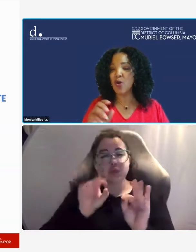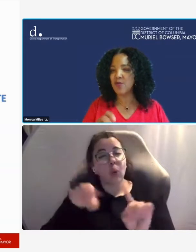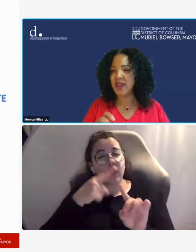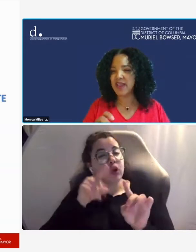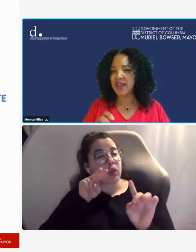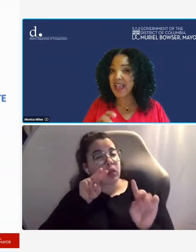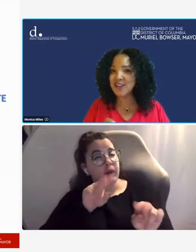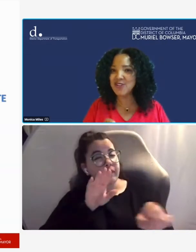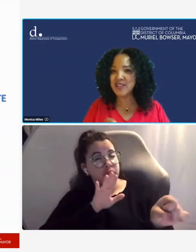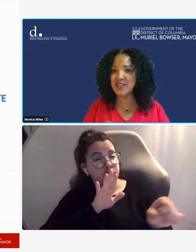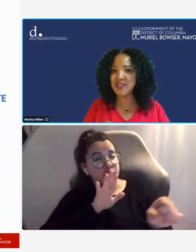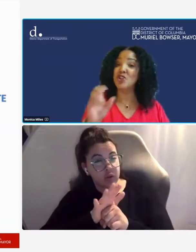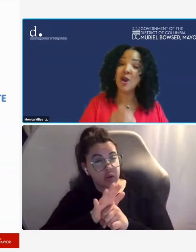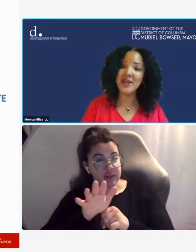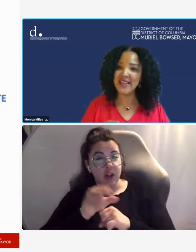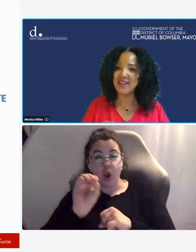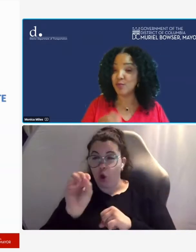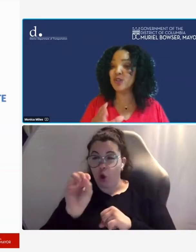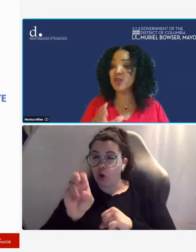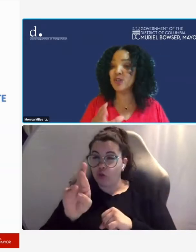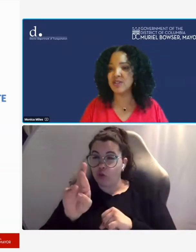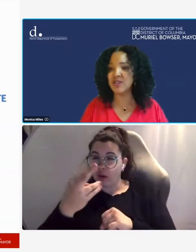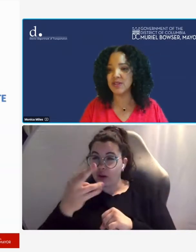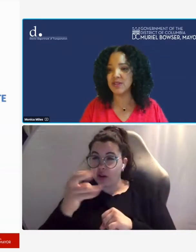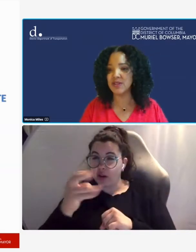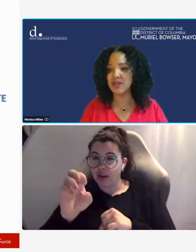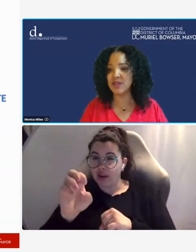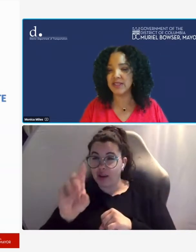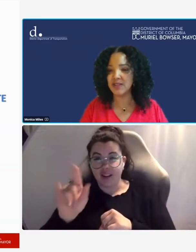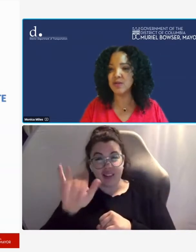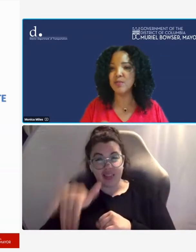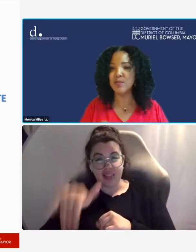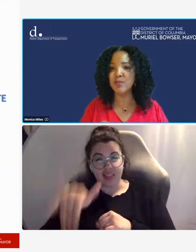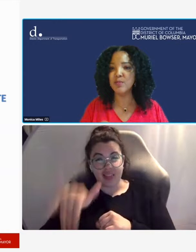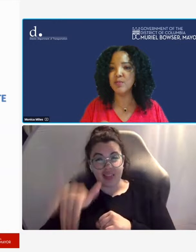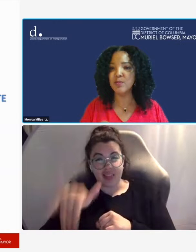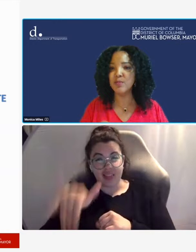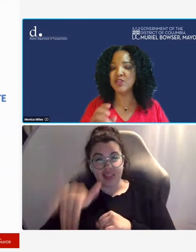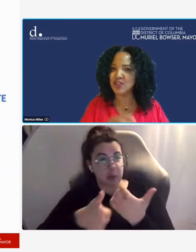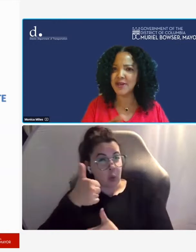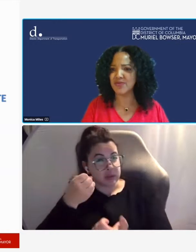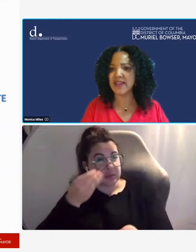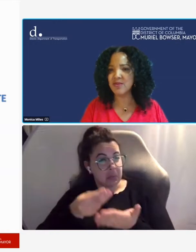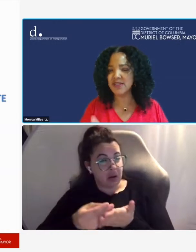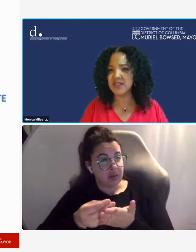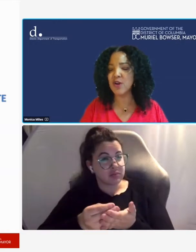overhead was actually the majority proportionately the majority of this rate was was overhead okay